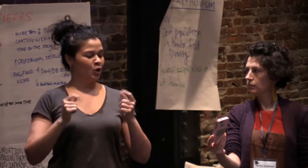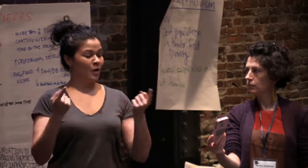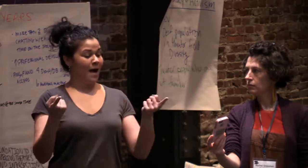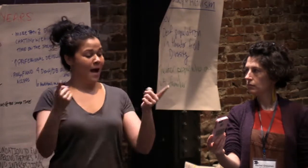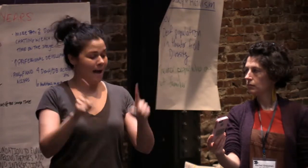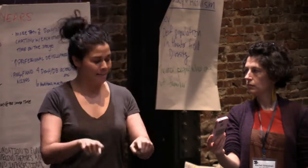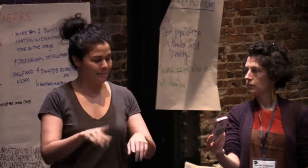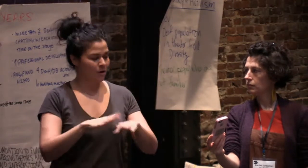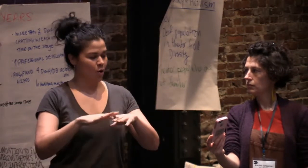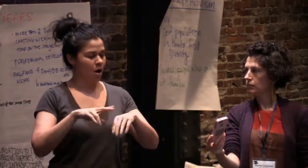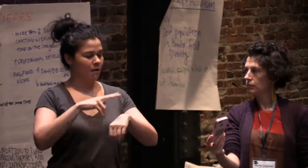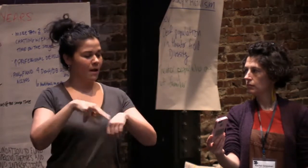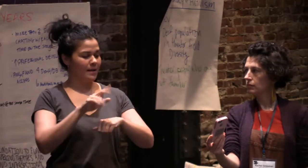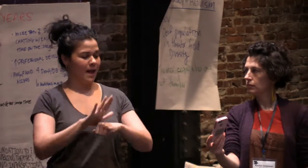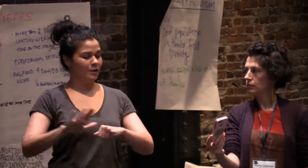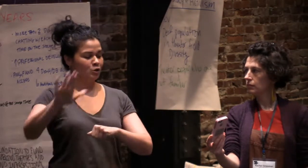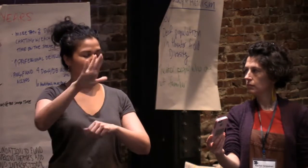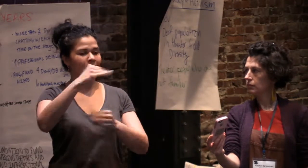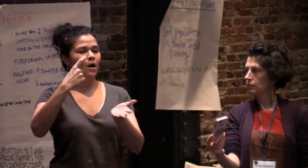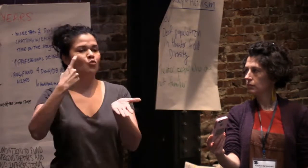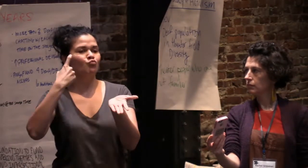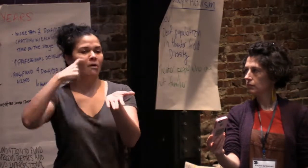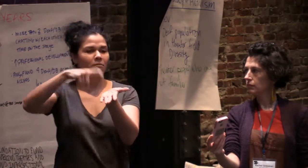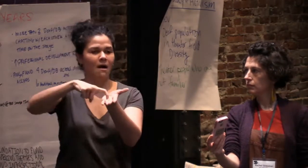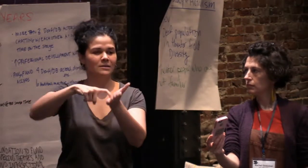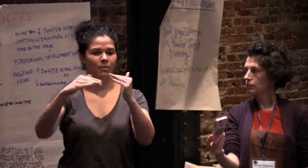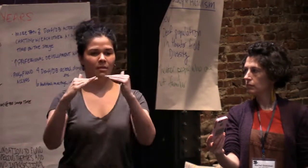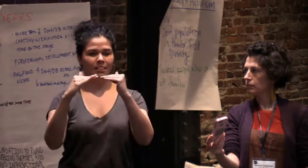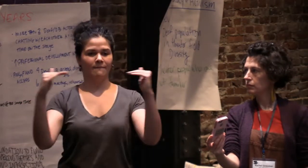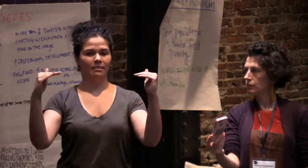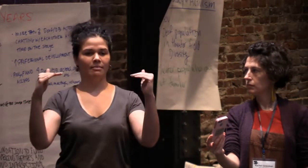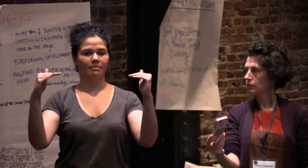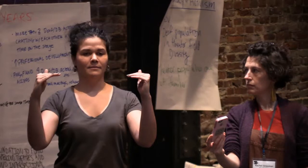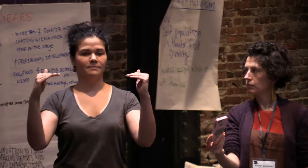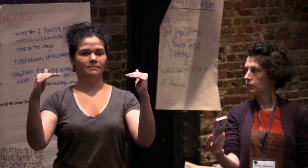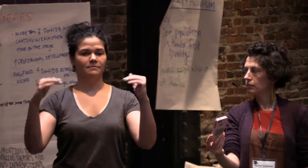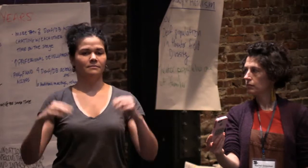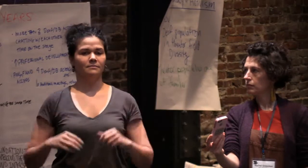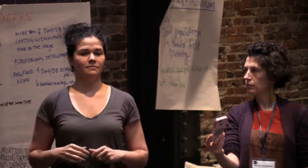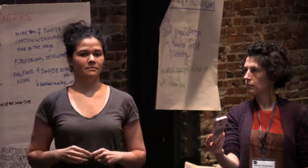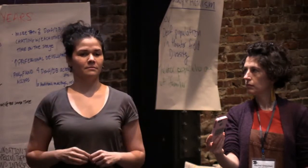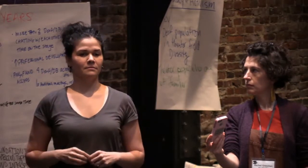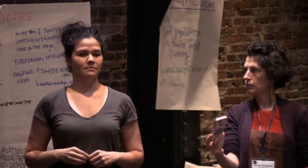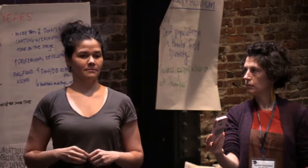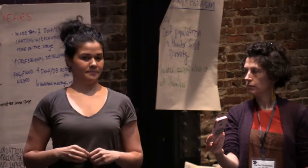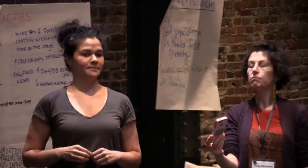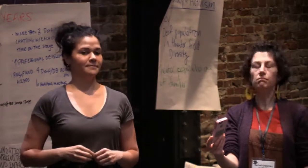to make deaf theater happen on a national level, and not only a national level,